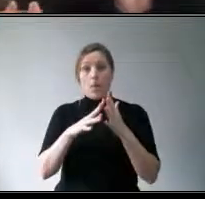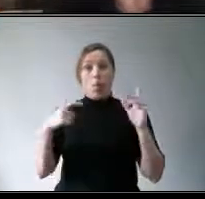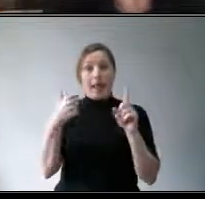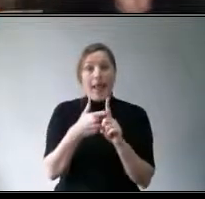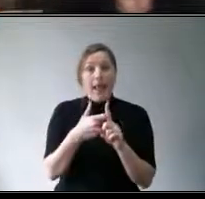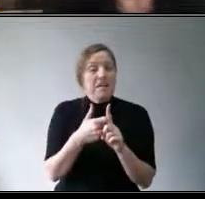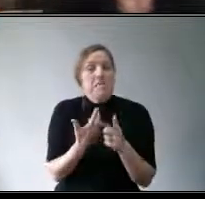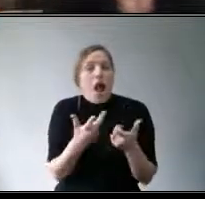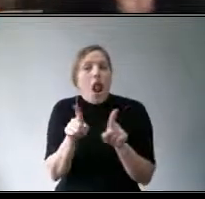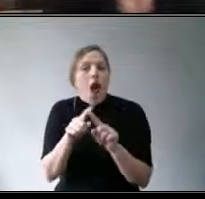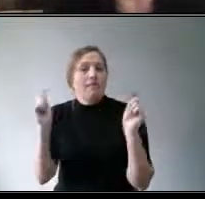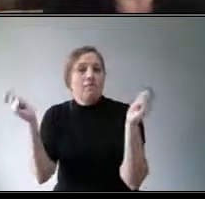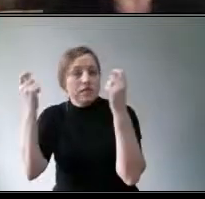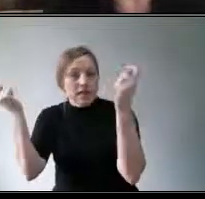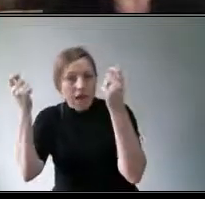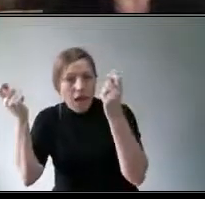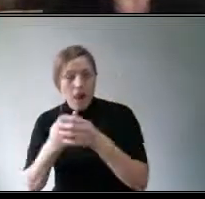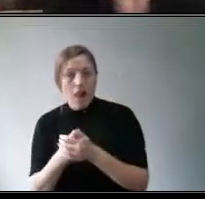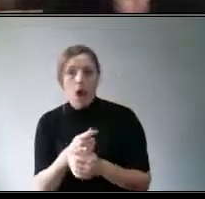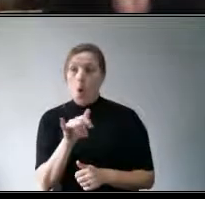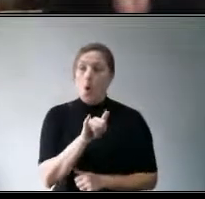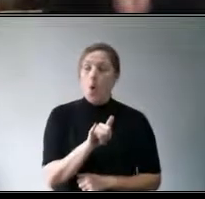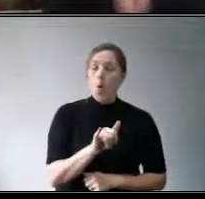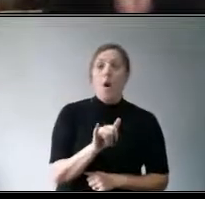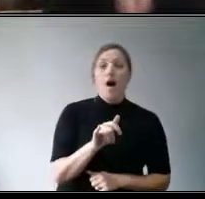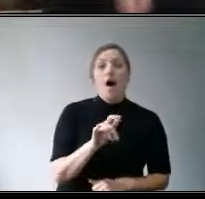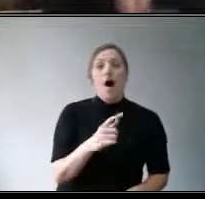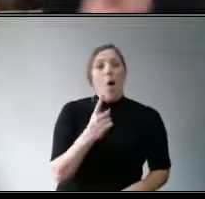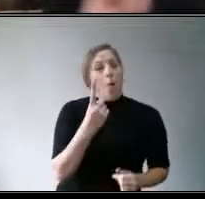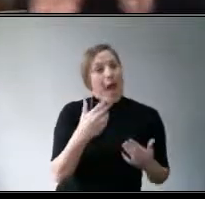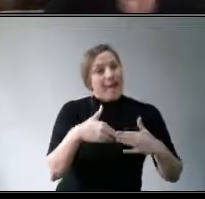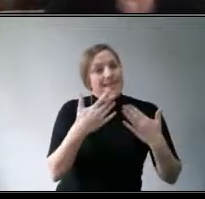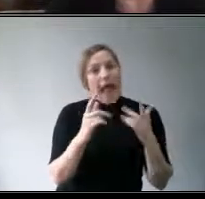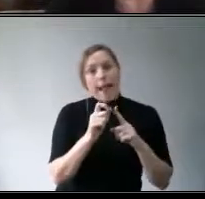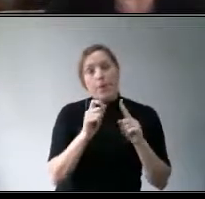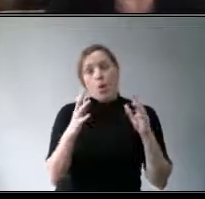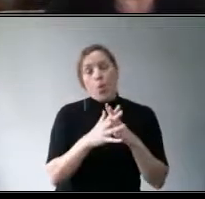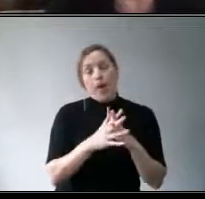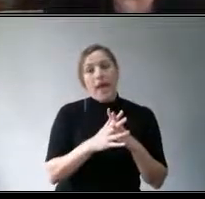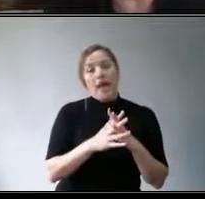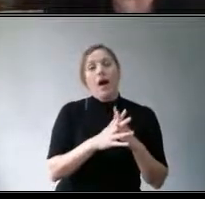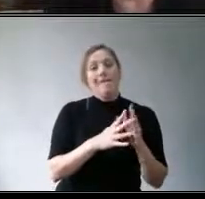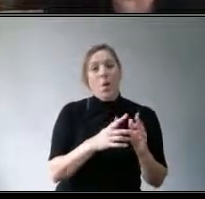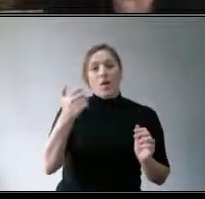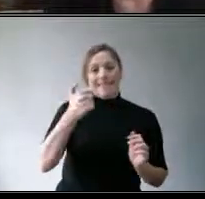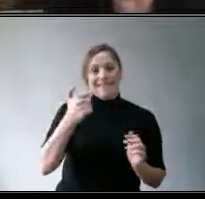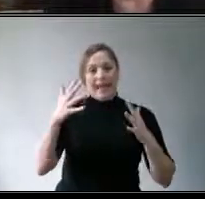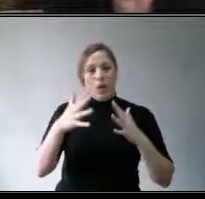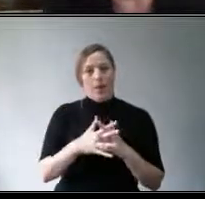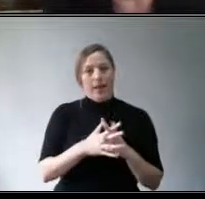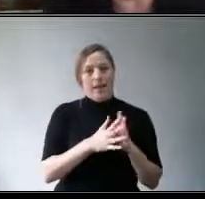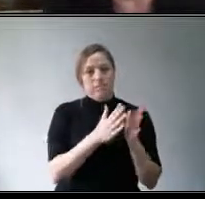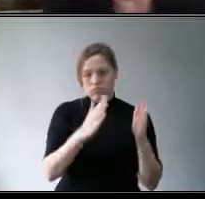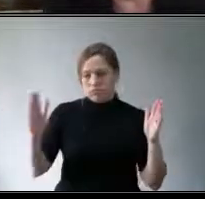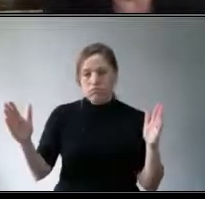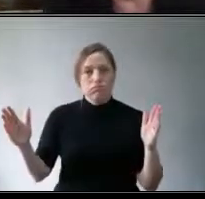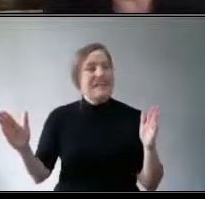more like a day week over 16 weeks it could be any combination or anything in between as well so um